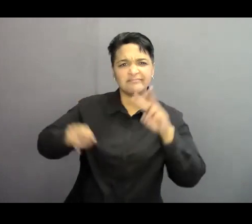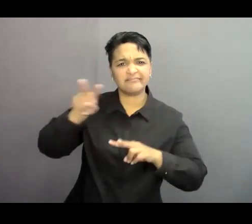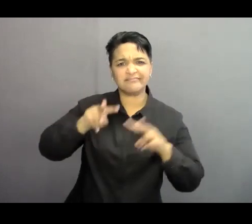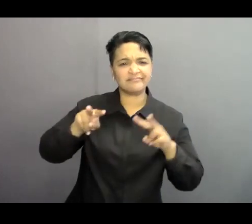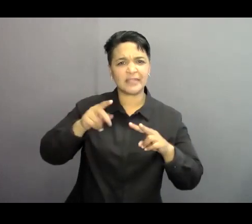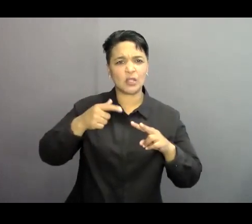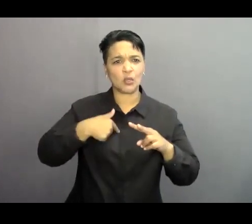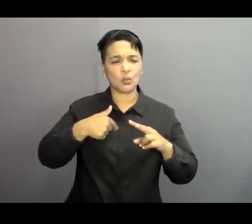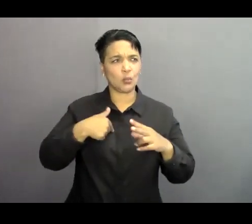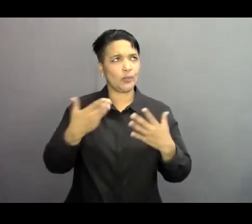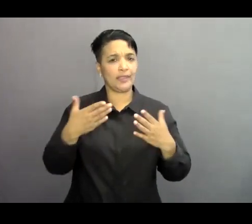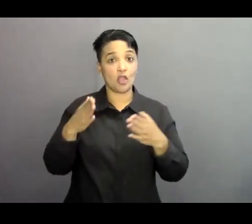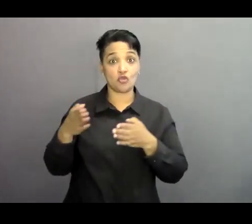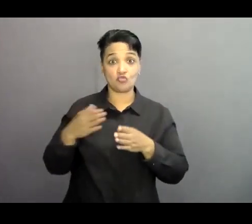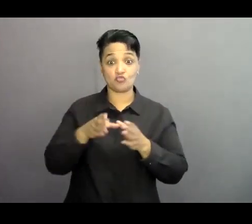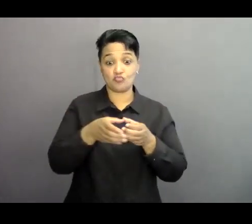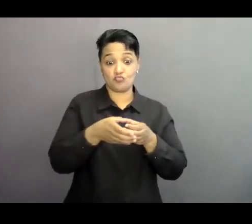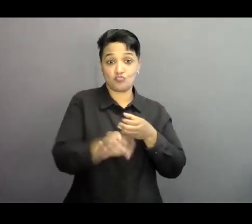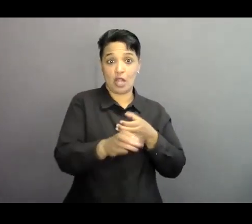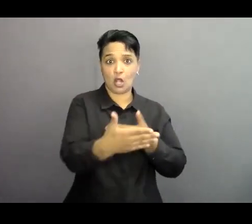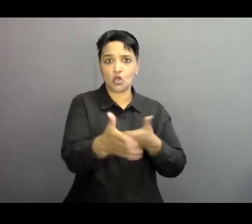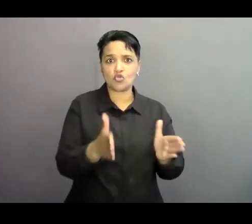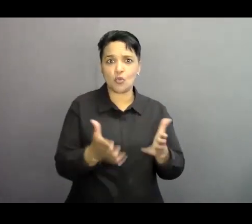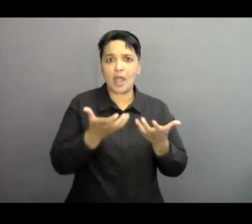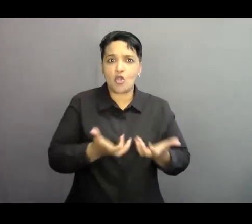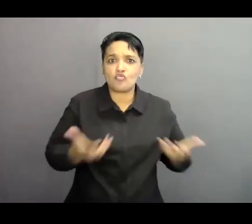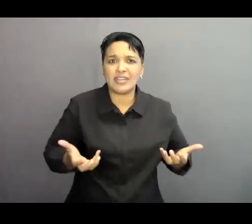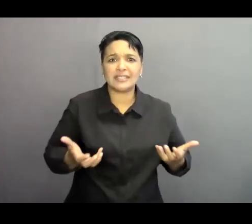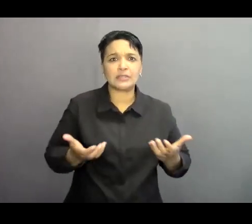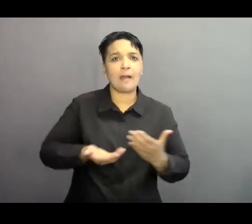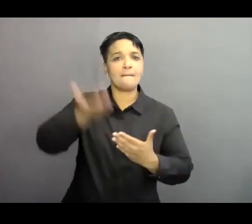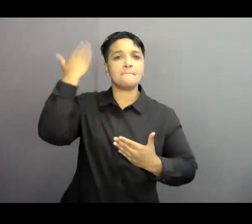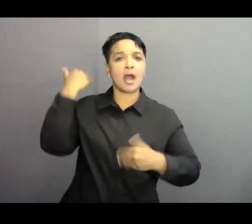where do we find the resources of past comments, and all of the documents of